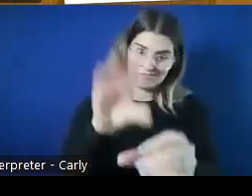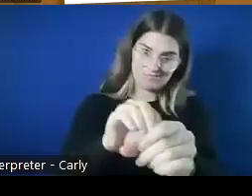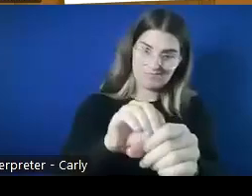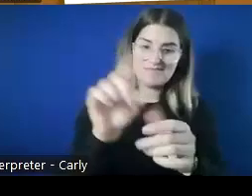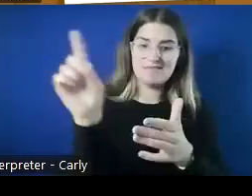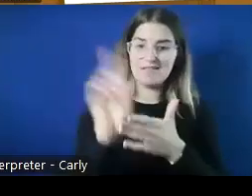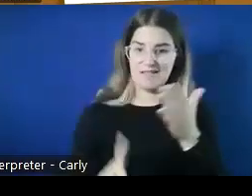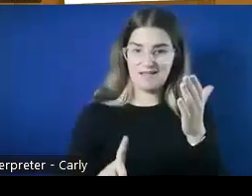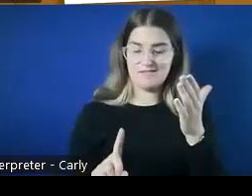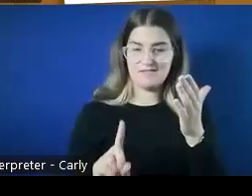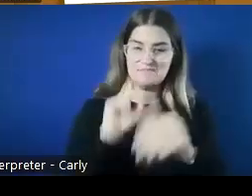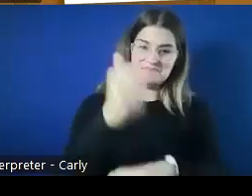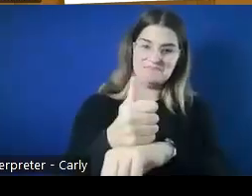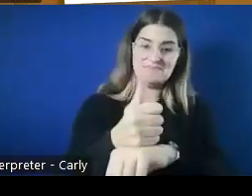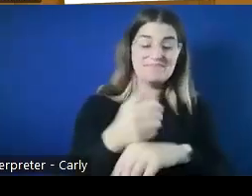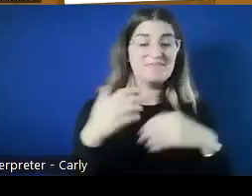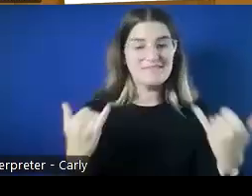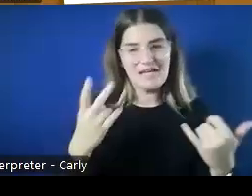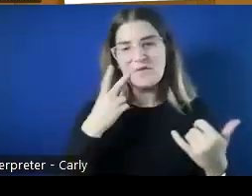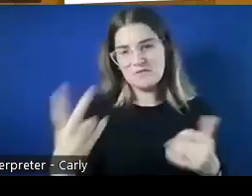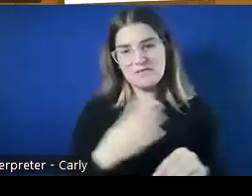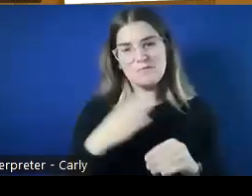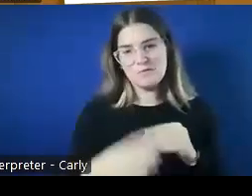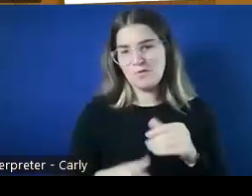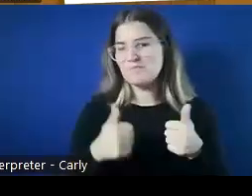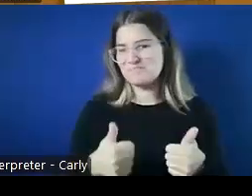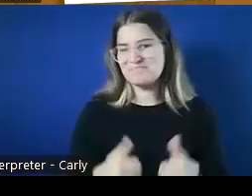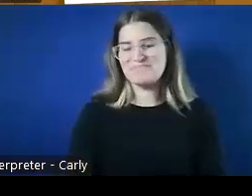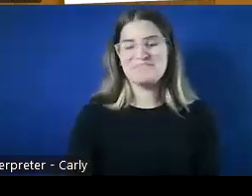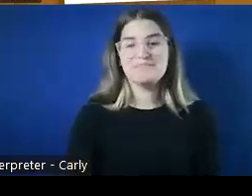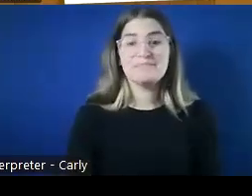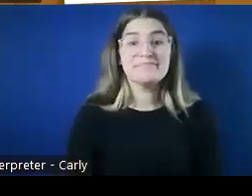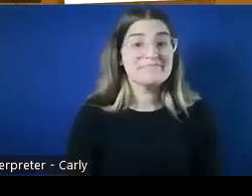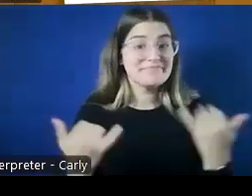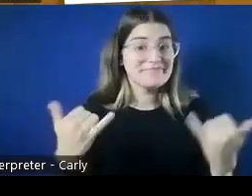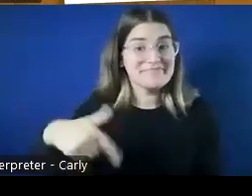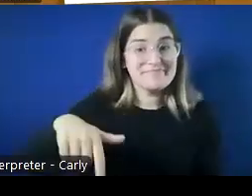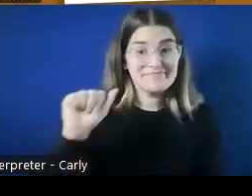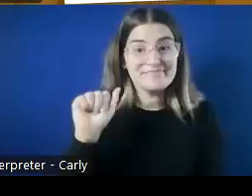that's starting to pay off all right we're going to transition to the Q&A I have a couple questions